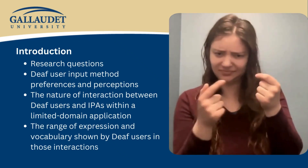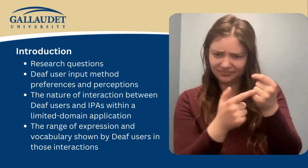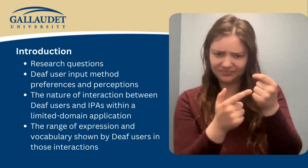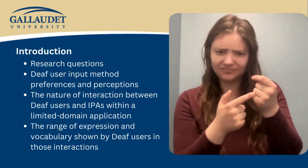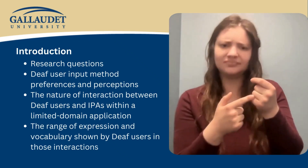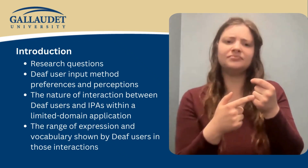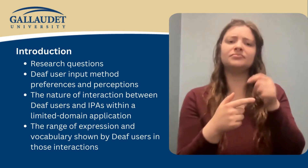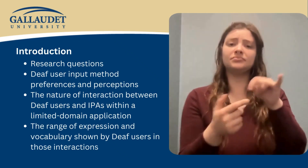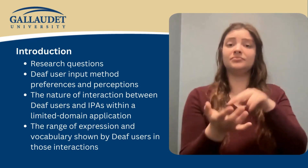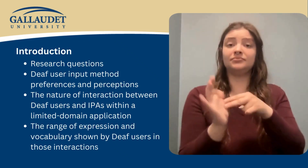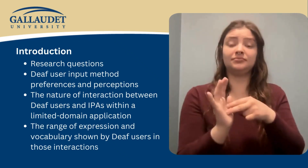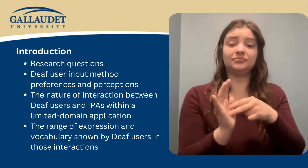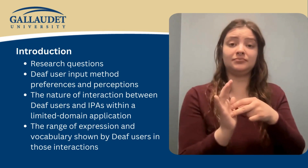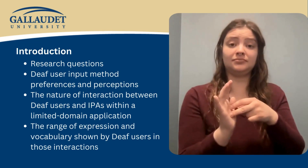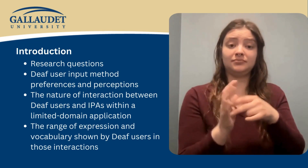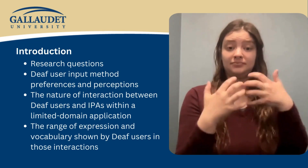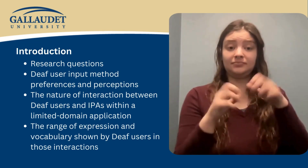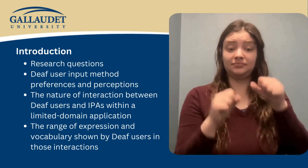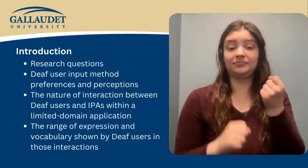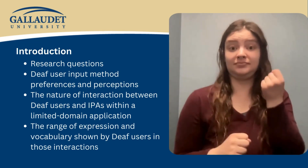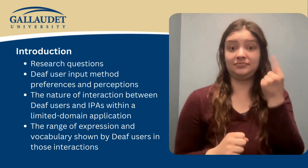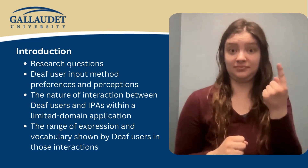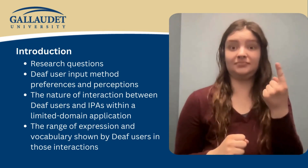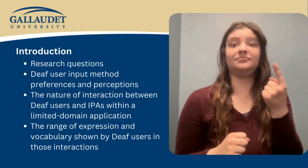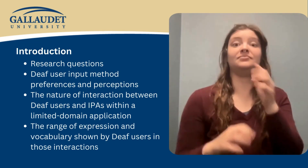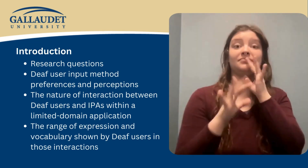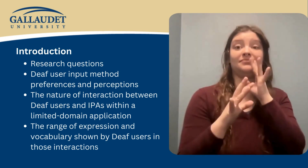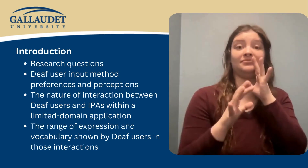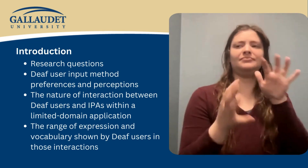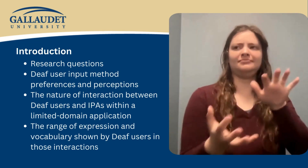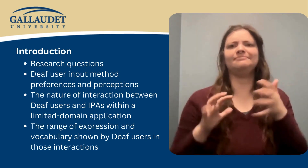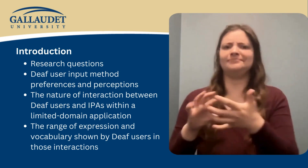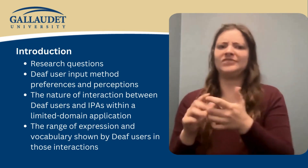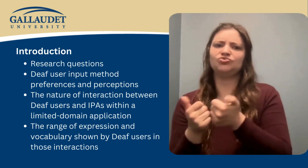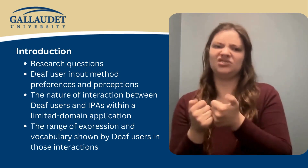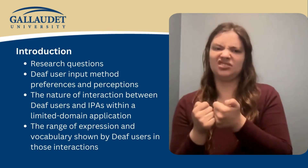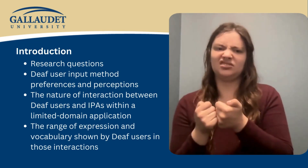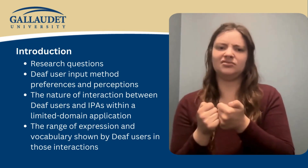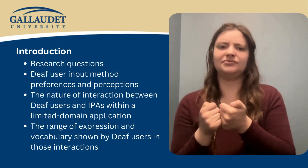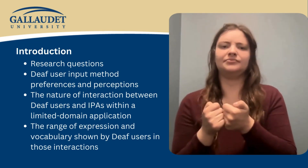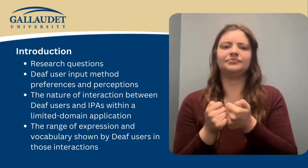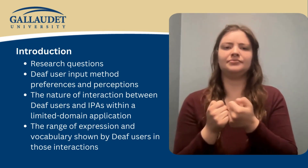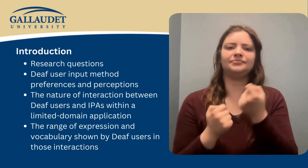is Google Home. Both of these work using automatic speech recognition,